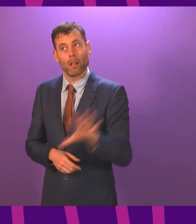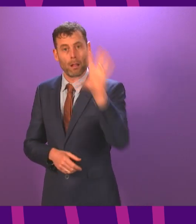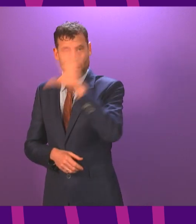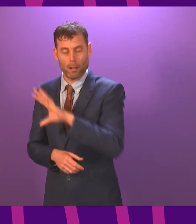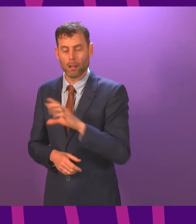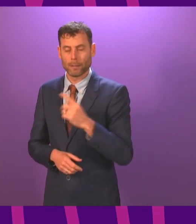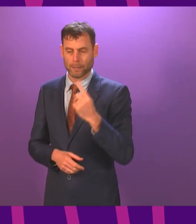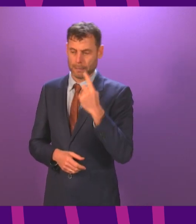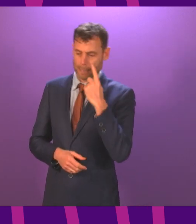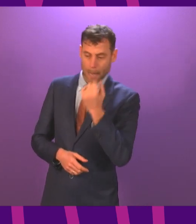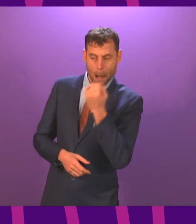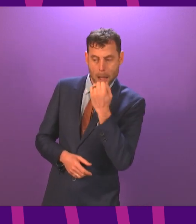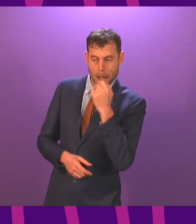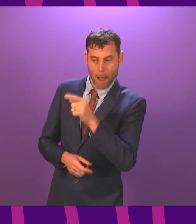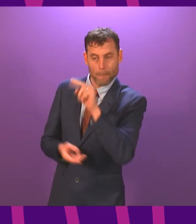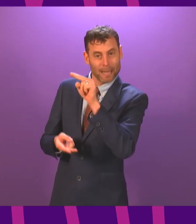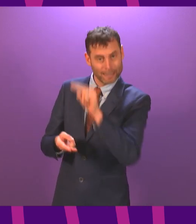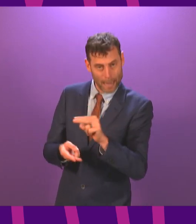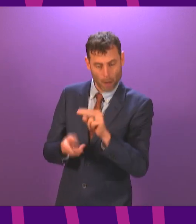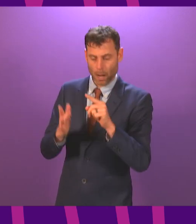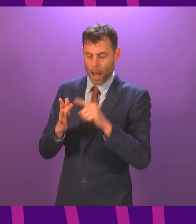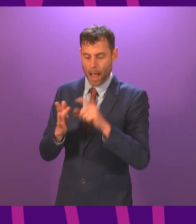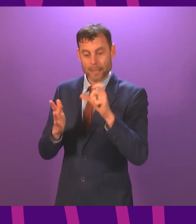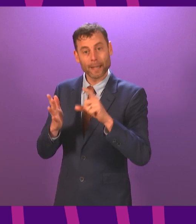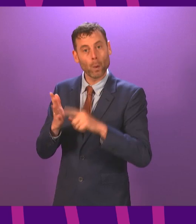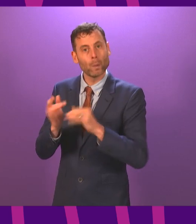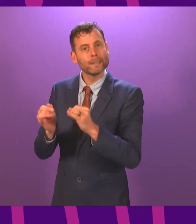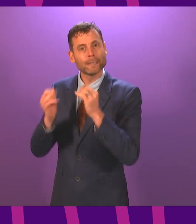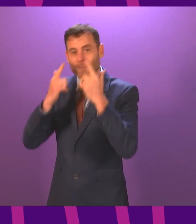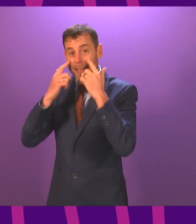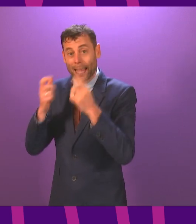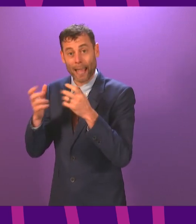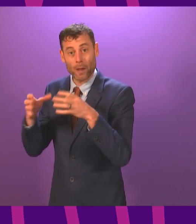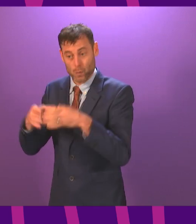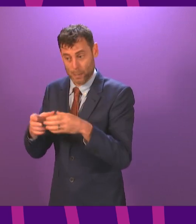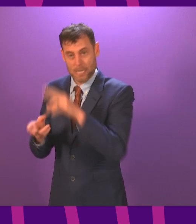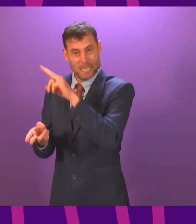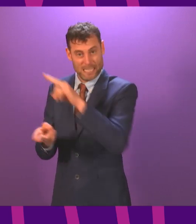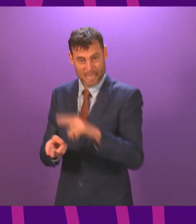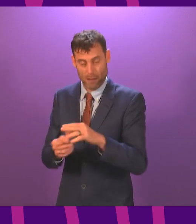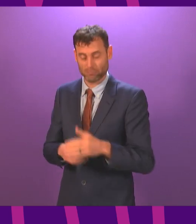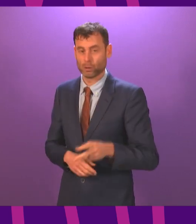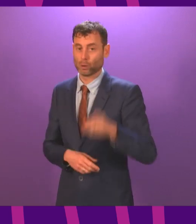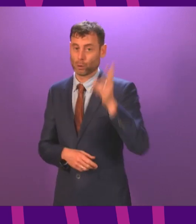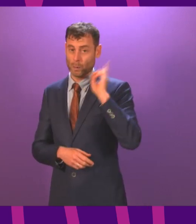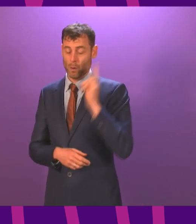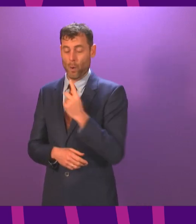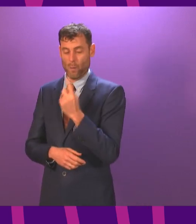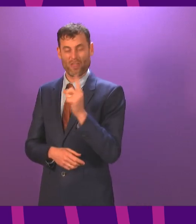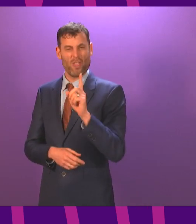intensive care units with Covid. When I updated Parliament three weeks ago, 1,239 people were